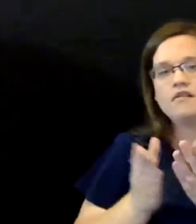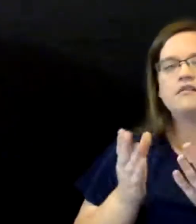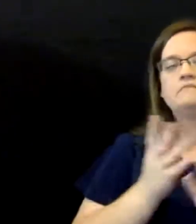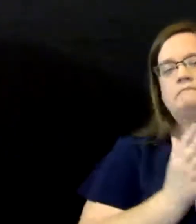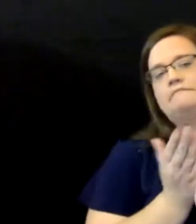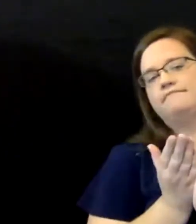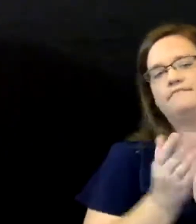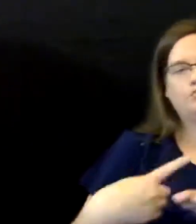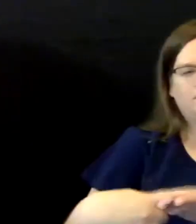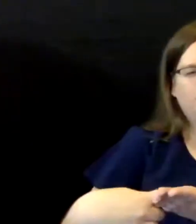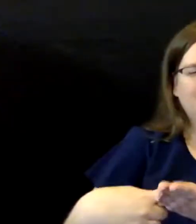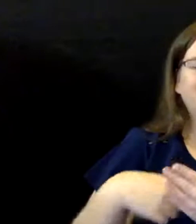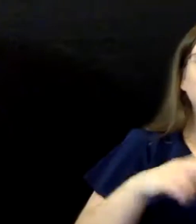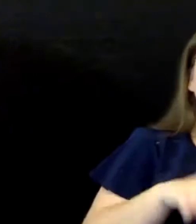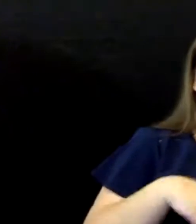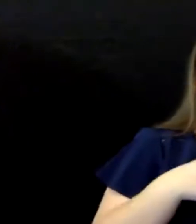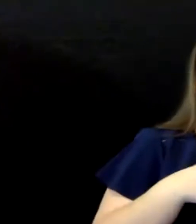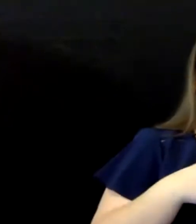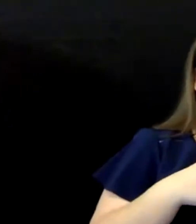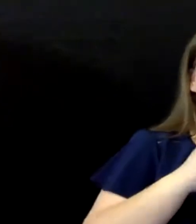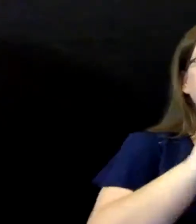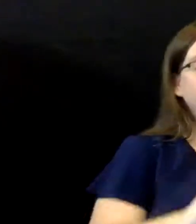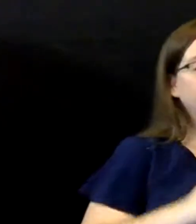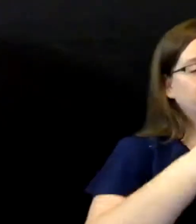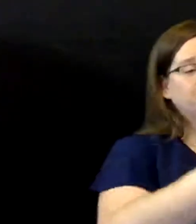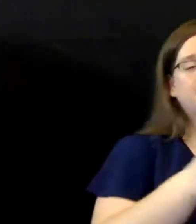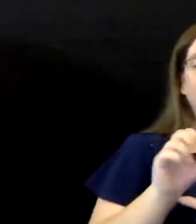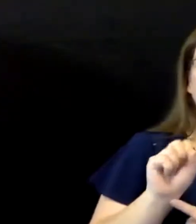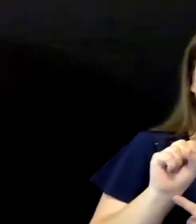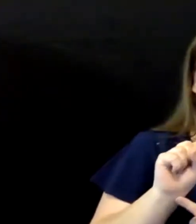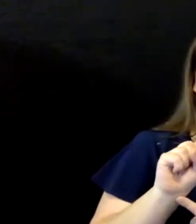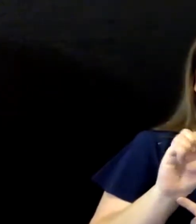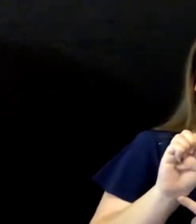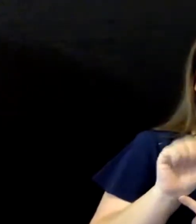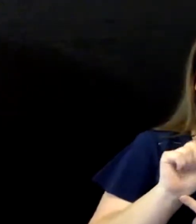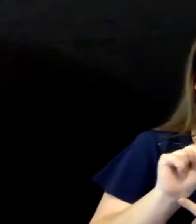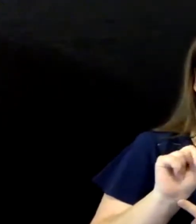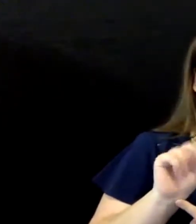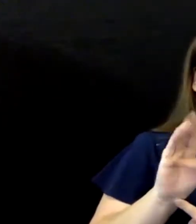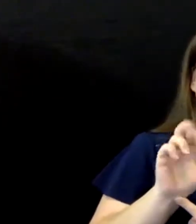So I'm going to start us off and turn us over to Sean Barrett, who has some remarks for us. Thank you, Sean.